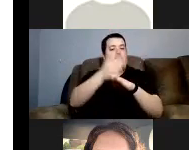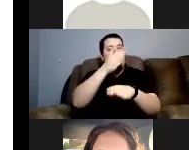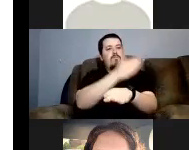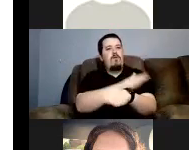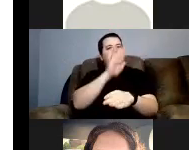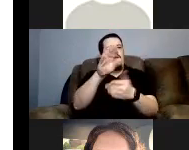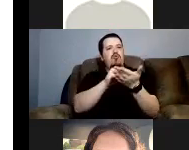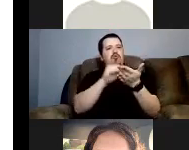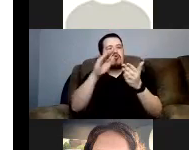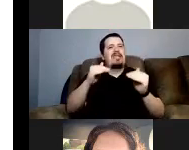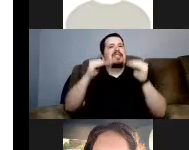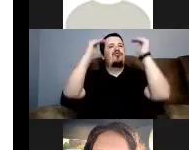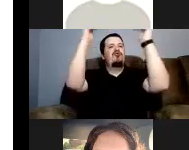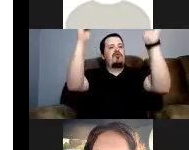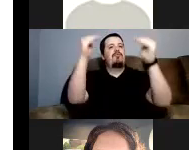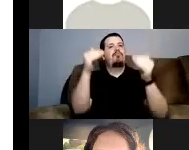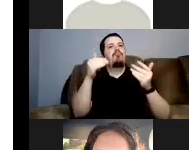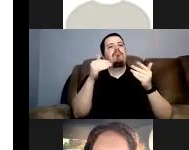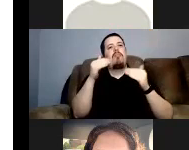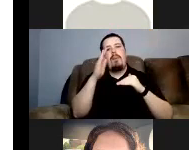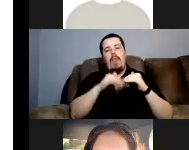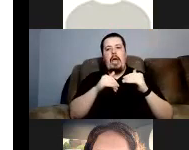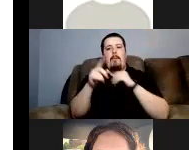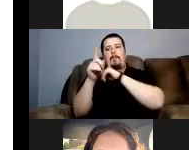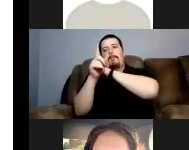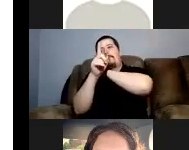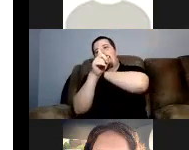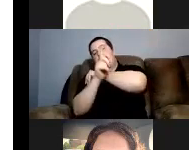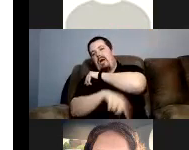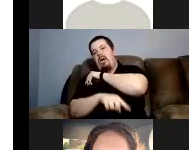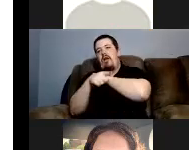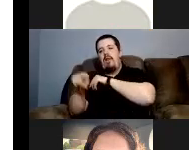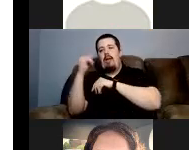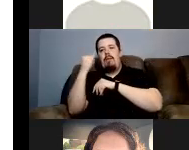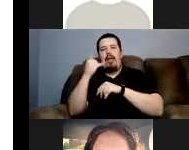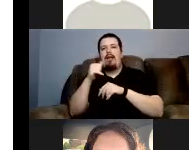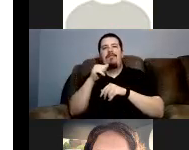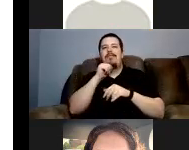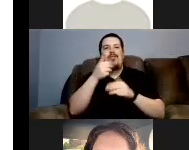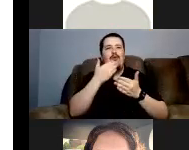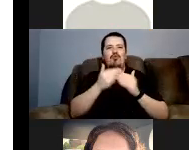achievement as opposed to punishing them for the reverse. So things we don't know yet